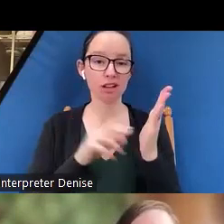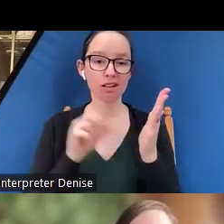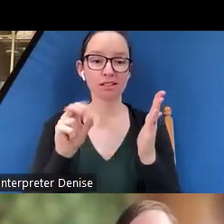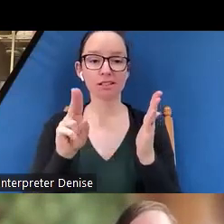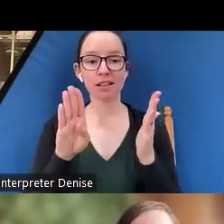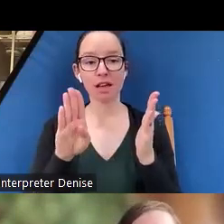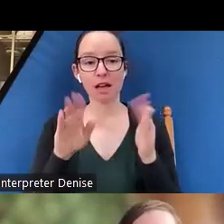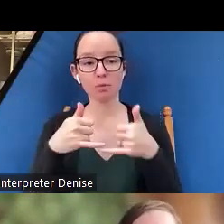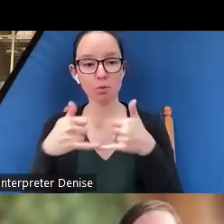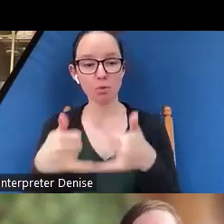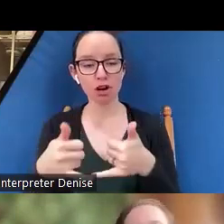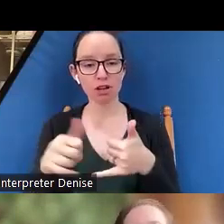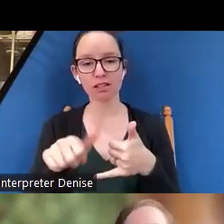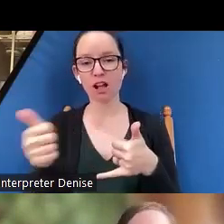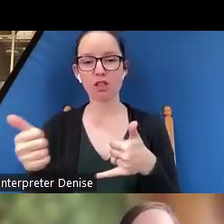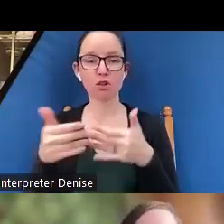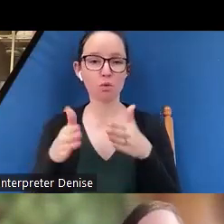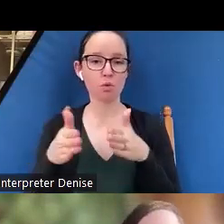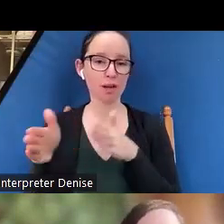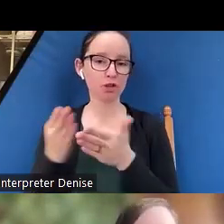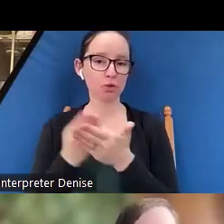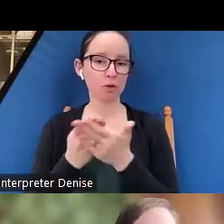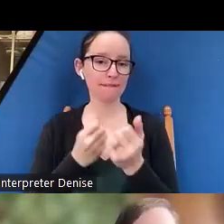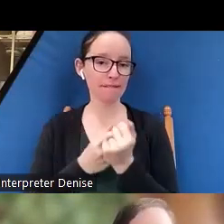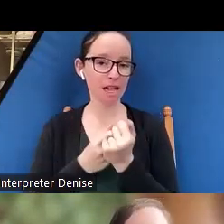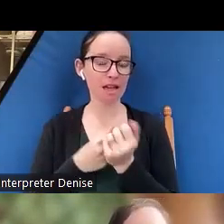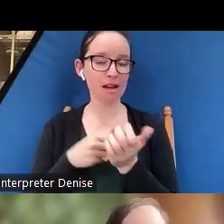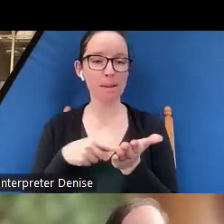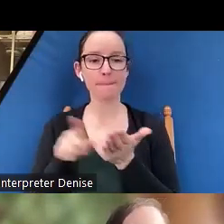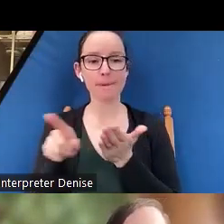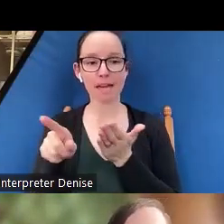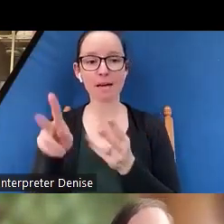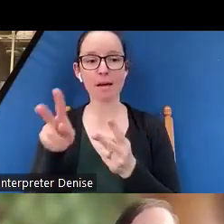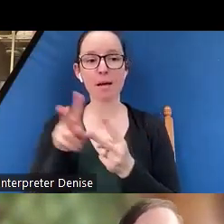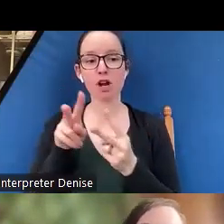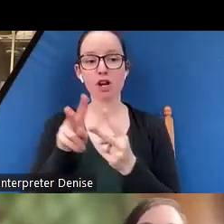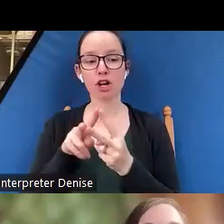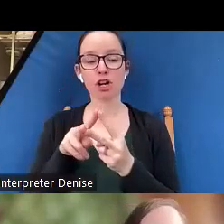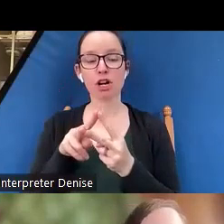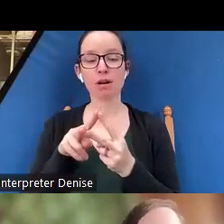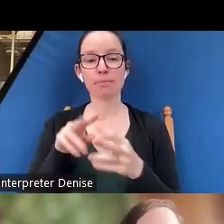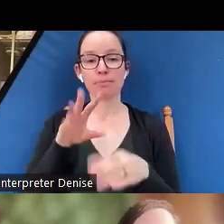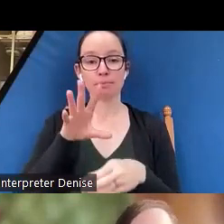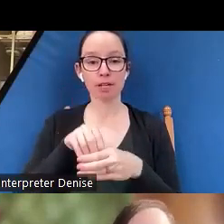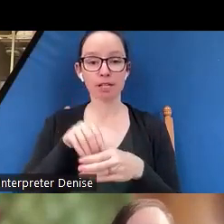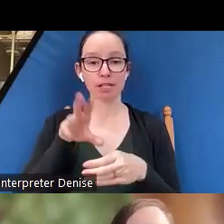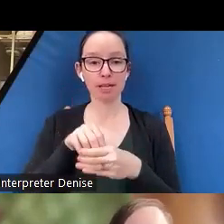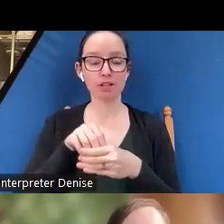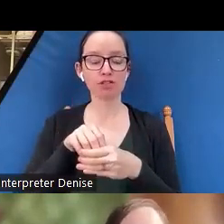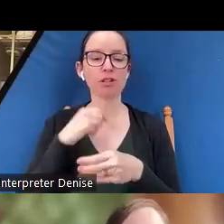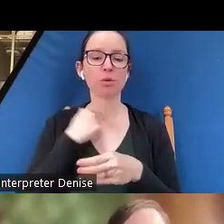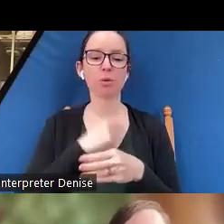funding and paying partner participation. But we heard from a few projects that were really working to do